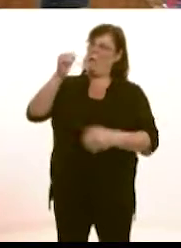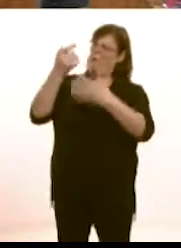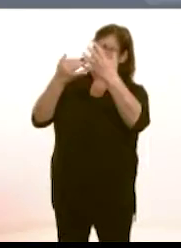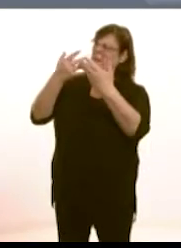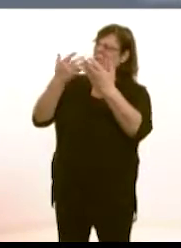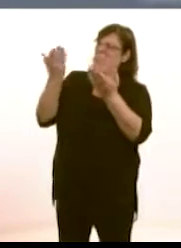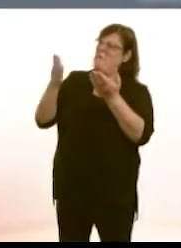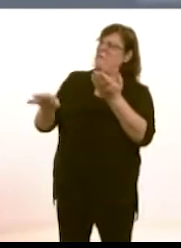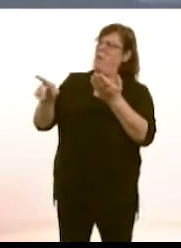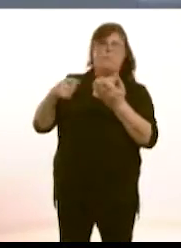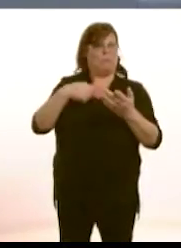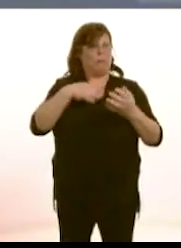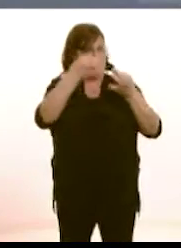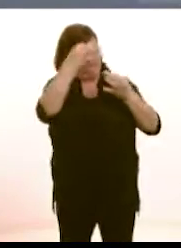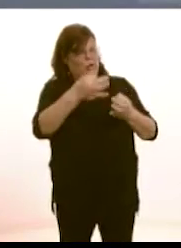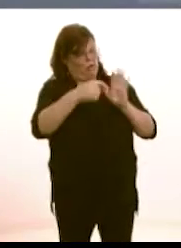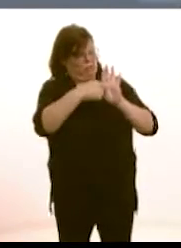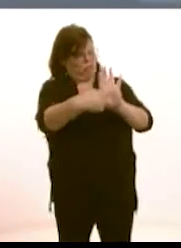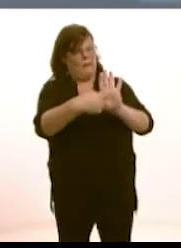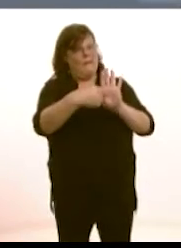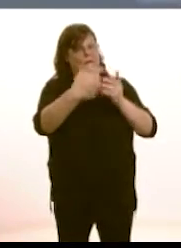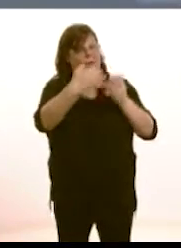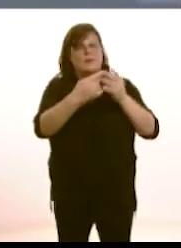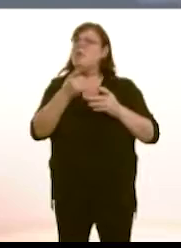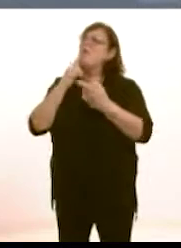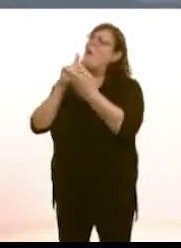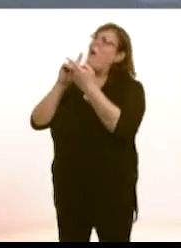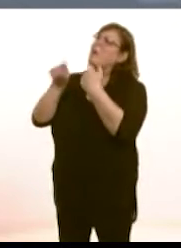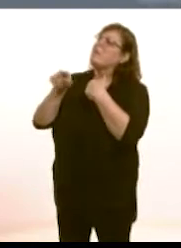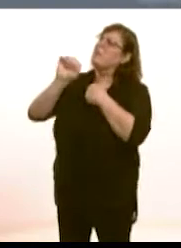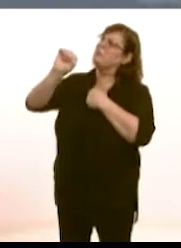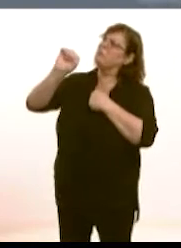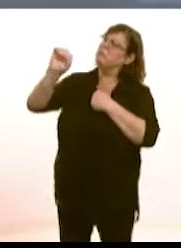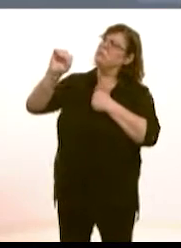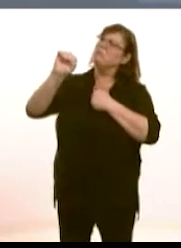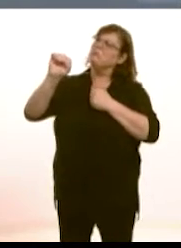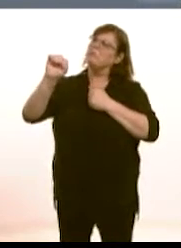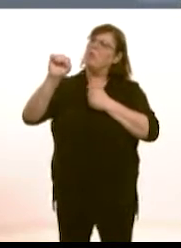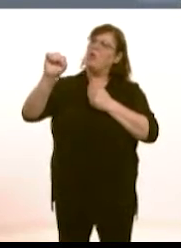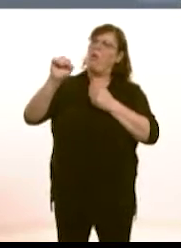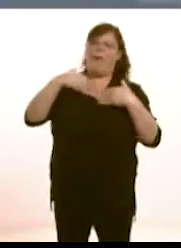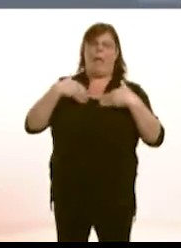and he didnít answer the second question about why he ditched the health checks for over-50s.